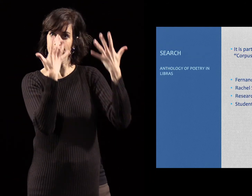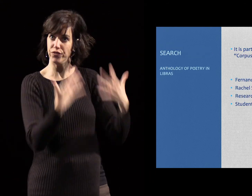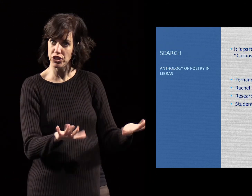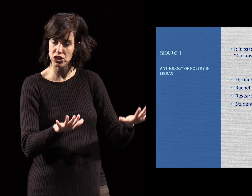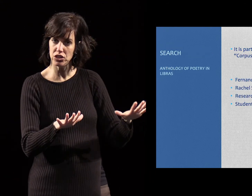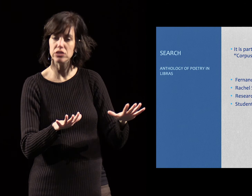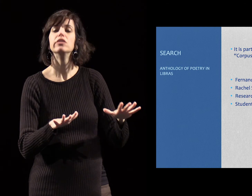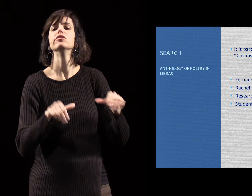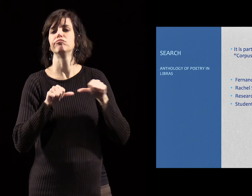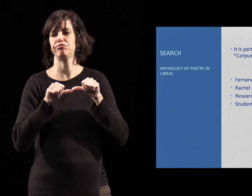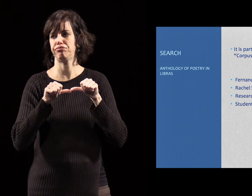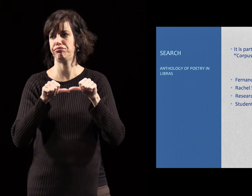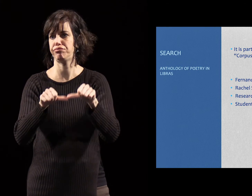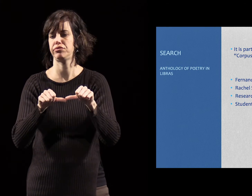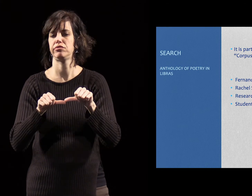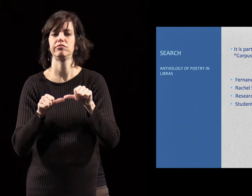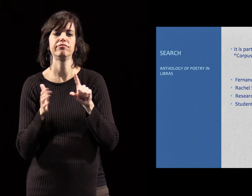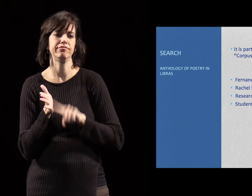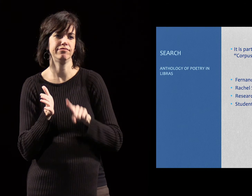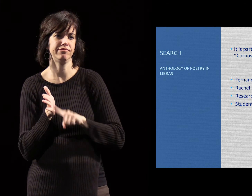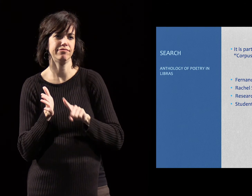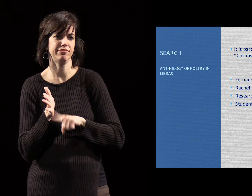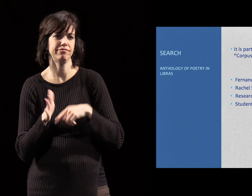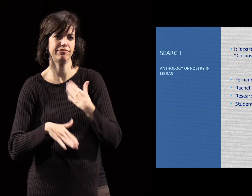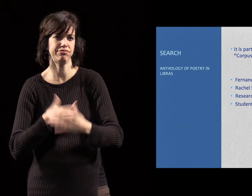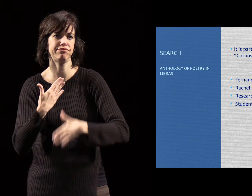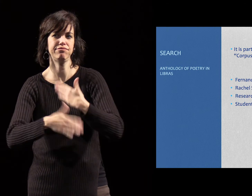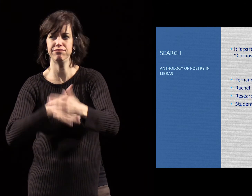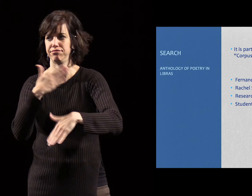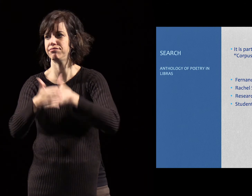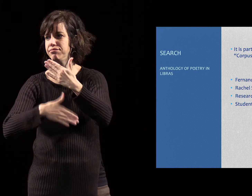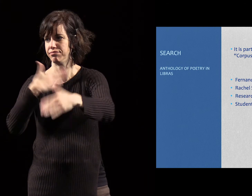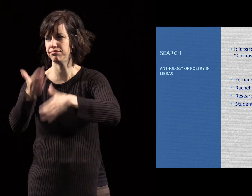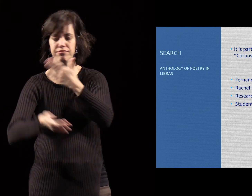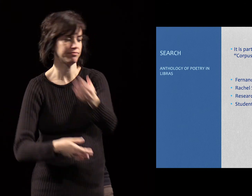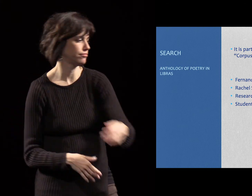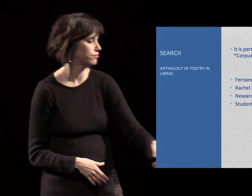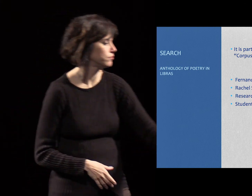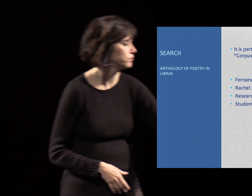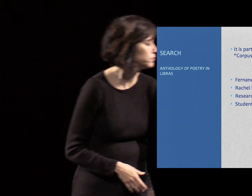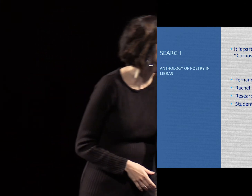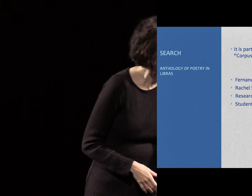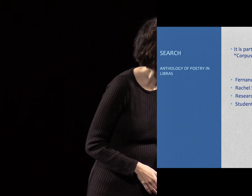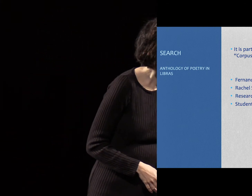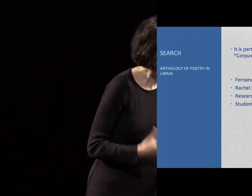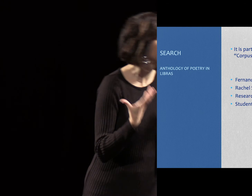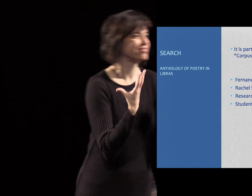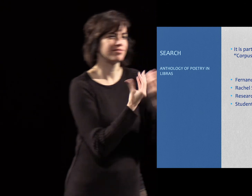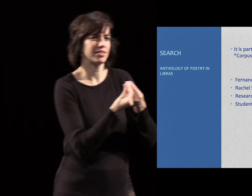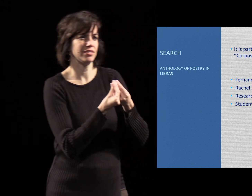Even after my PhD, the research process is continuing for me. It's a never-ending process.